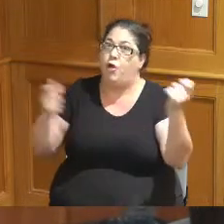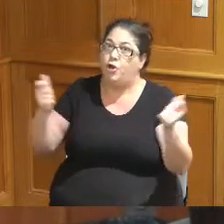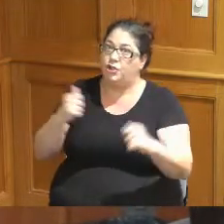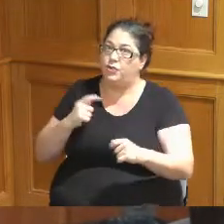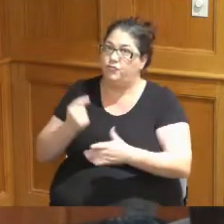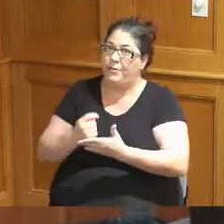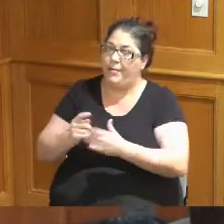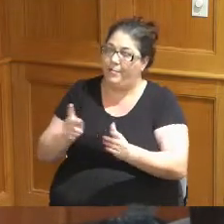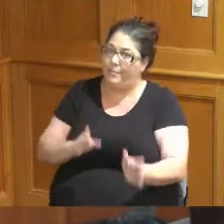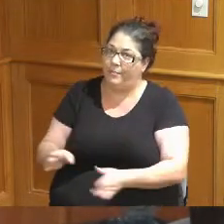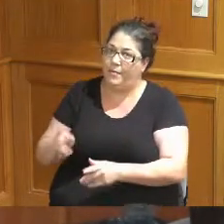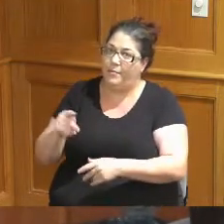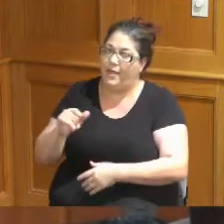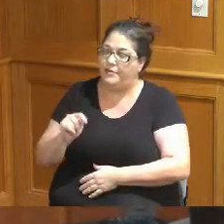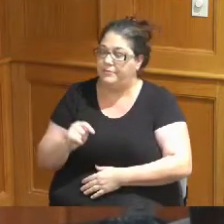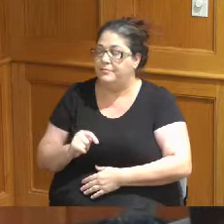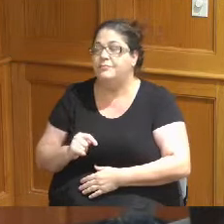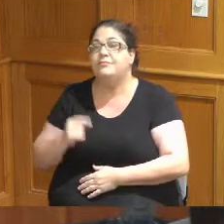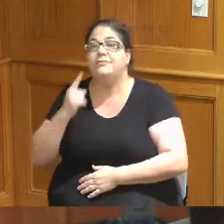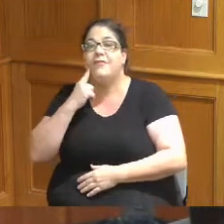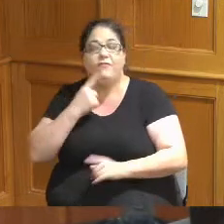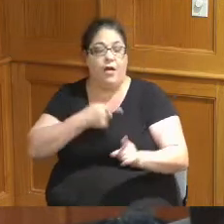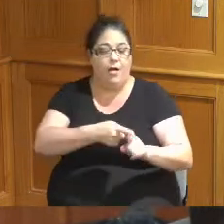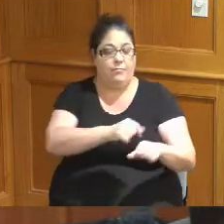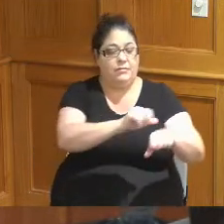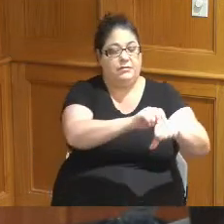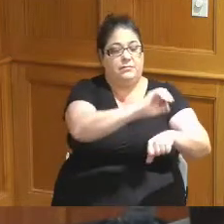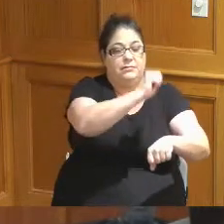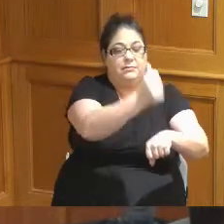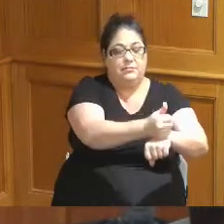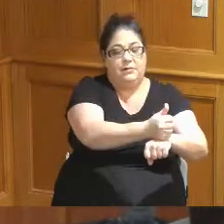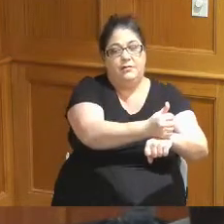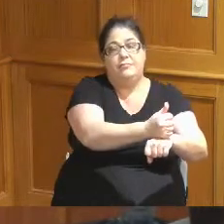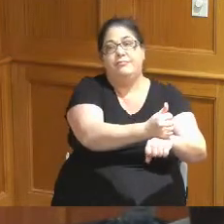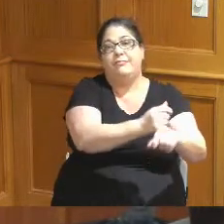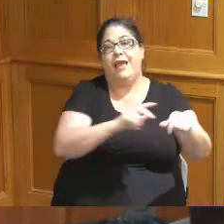the existing conduit between the main substation and secondary thickening has